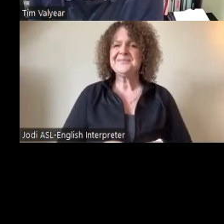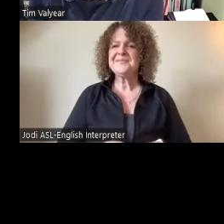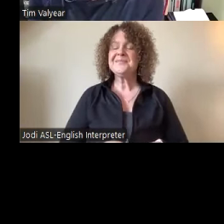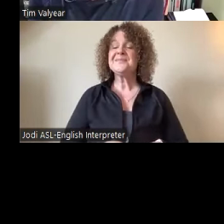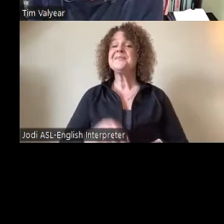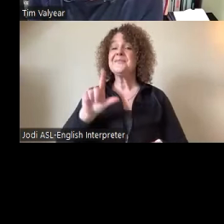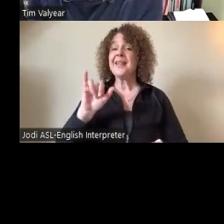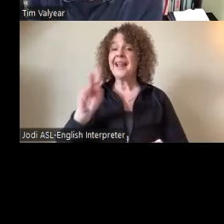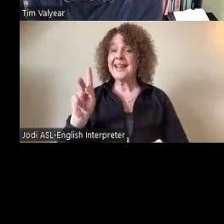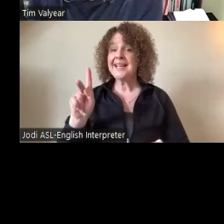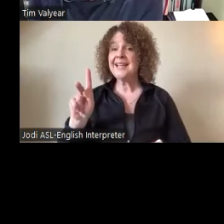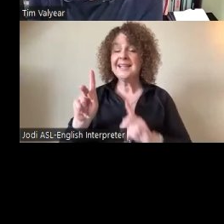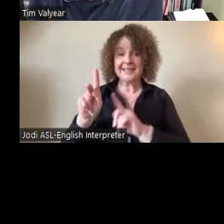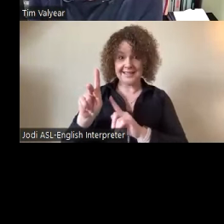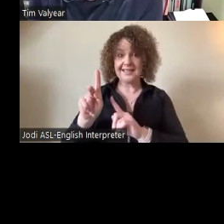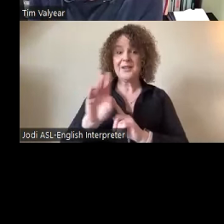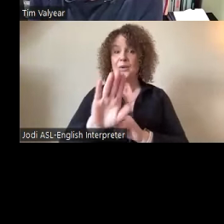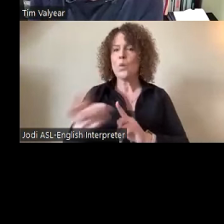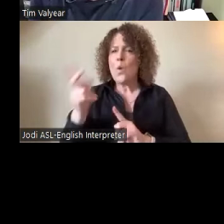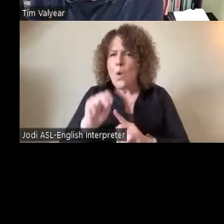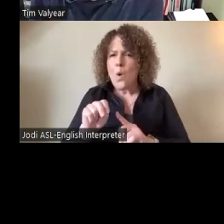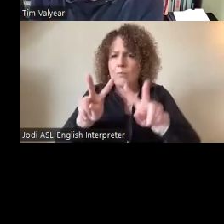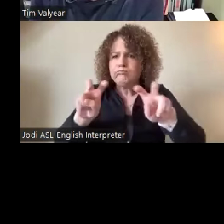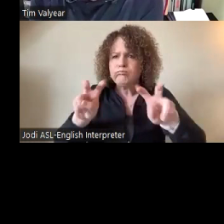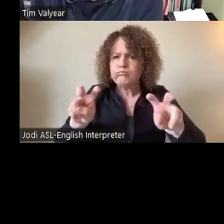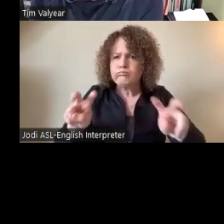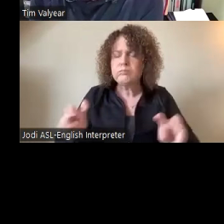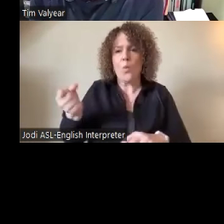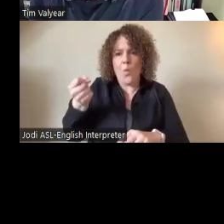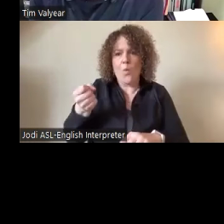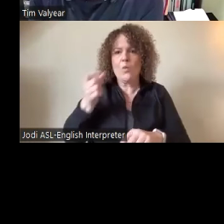Am I doing the slides, John? Sorry